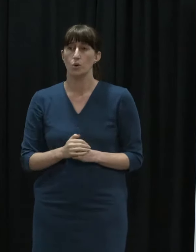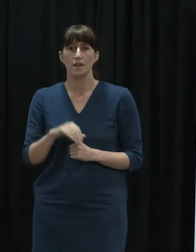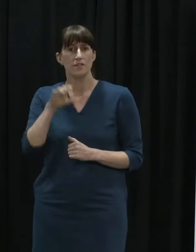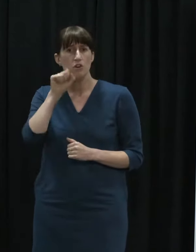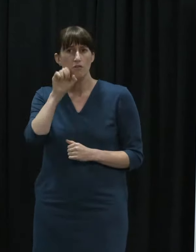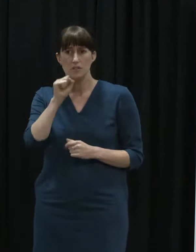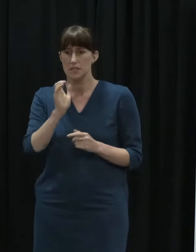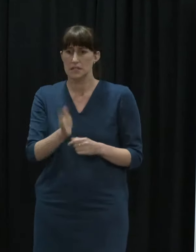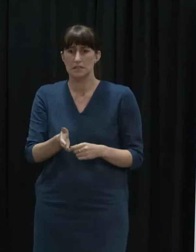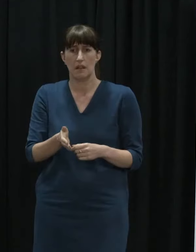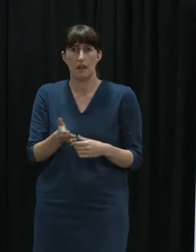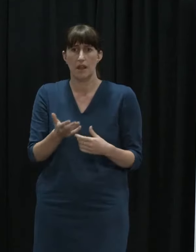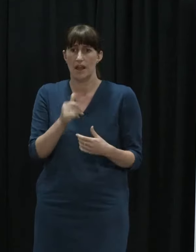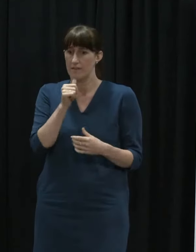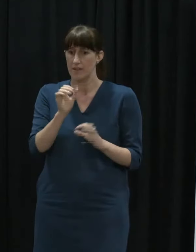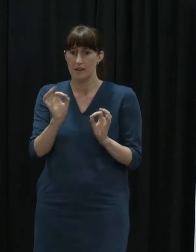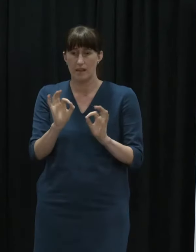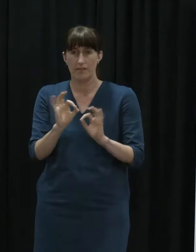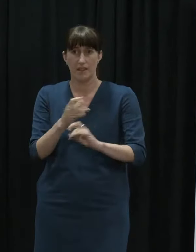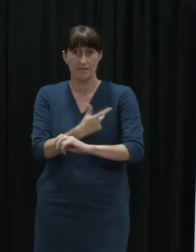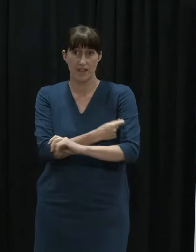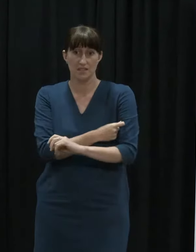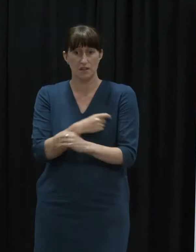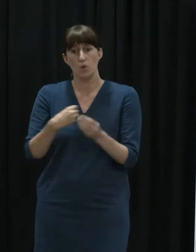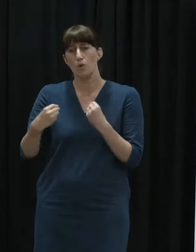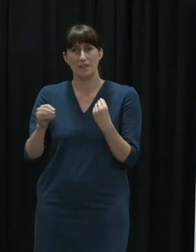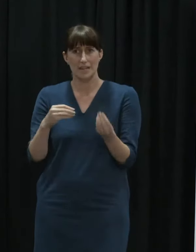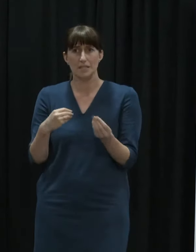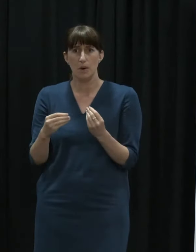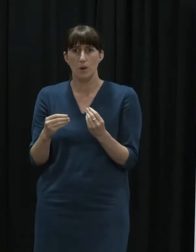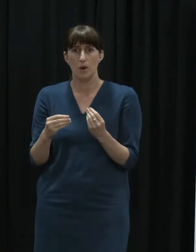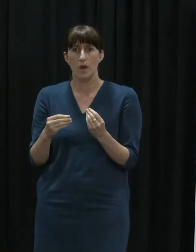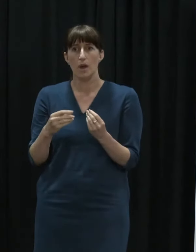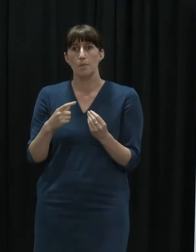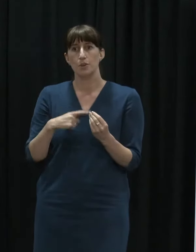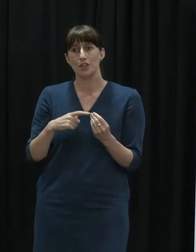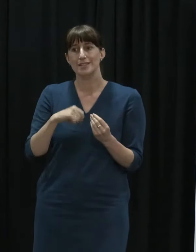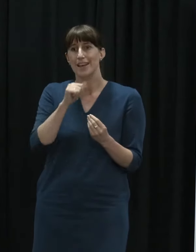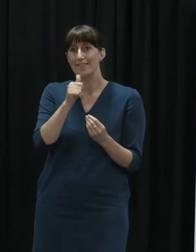every level.